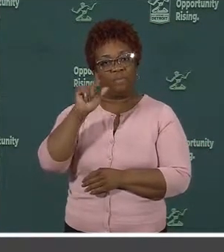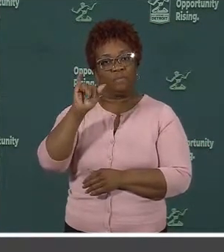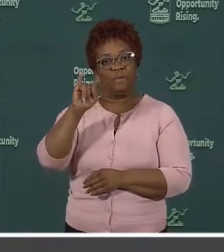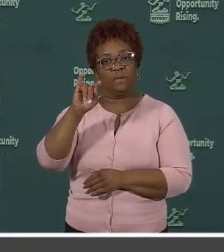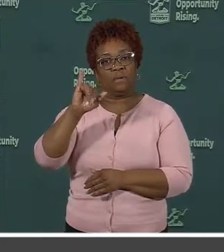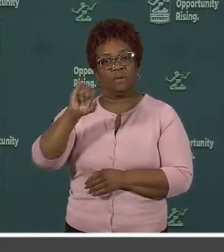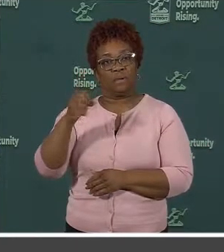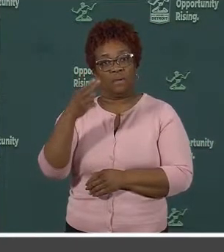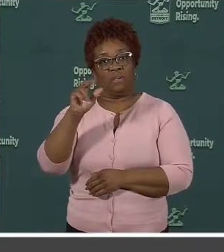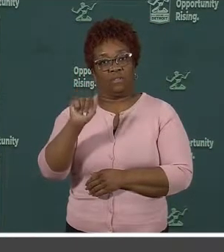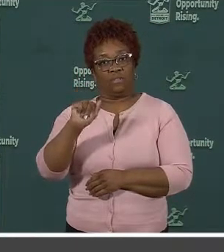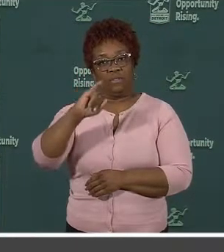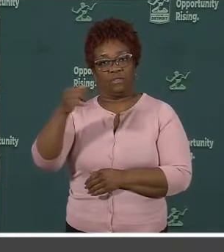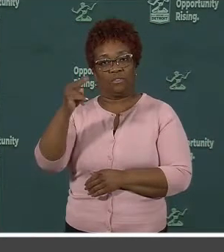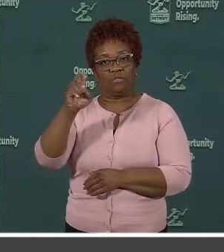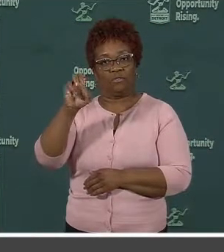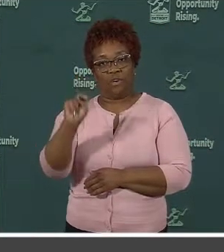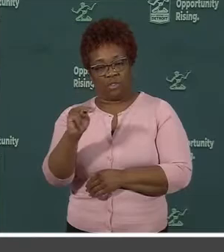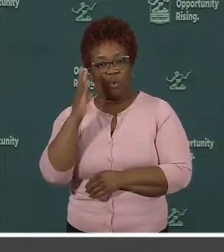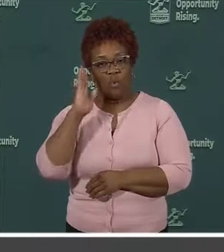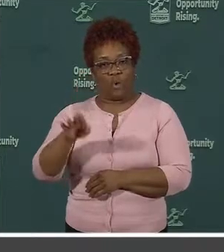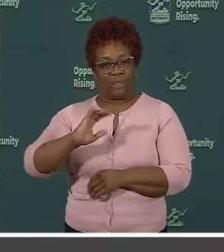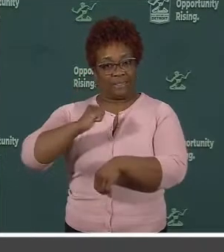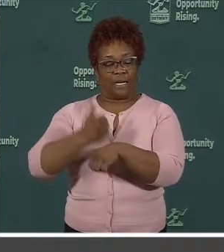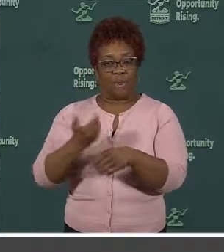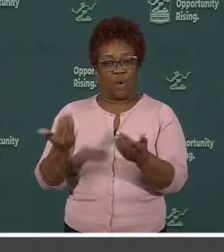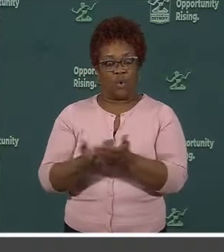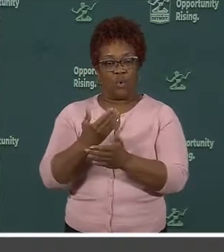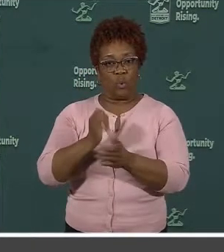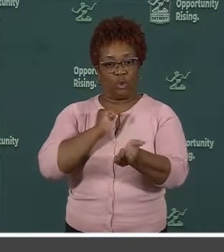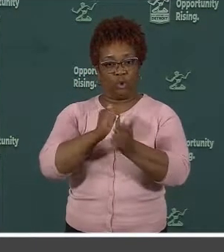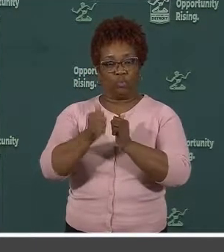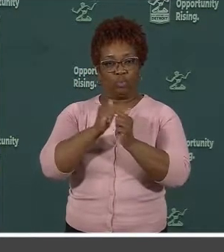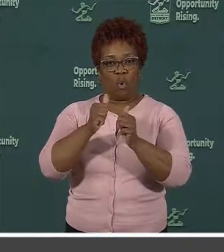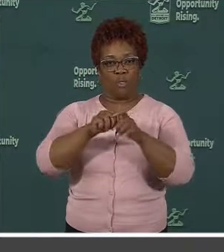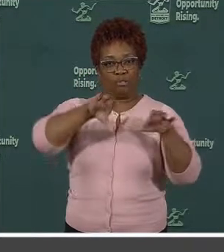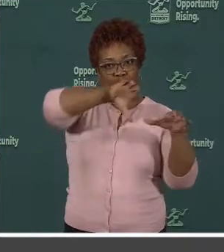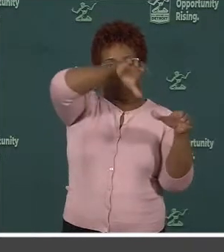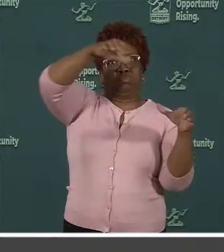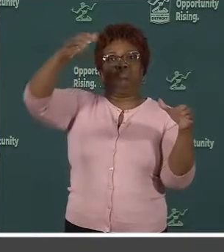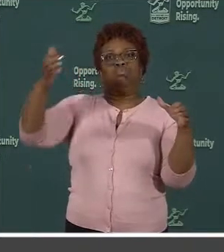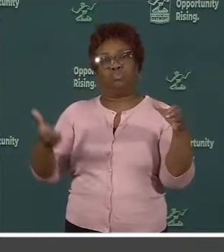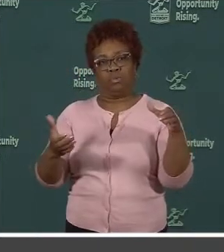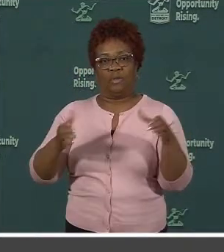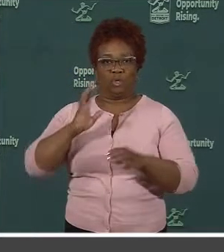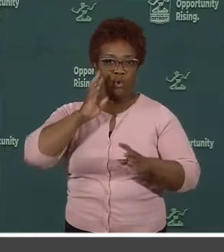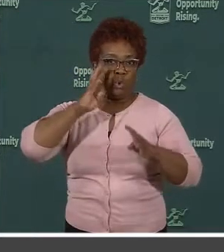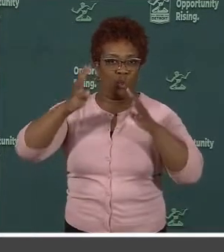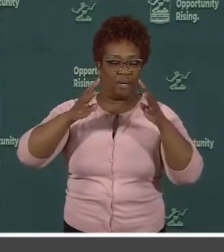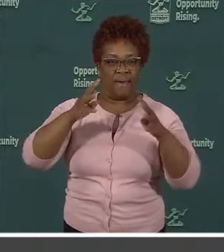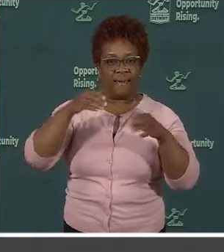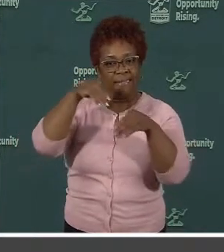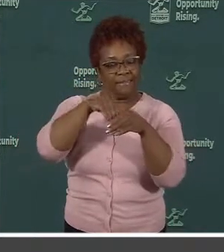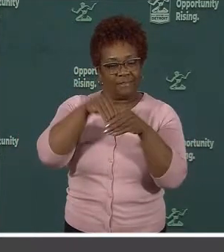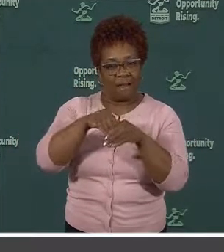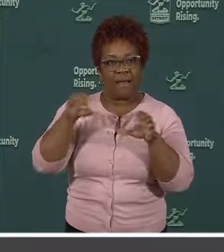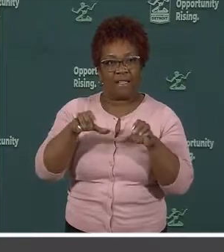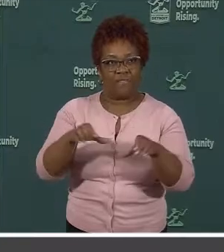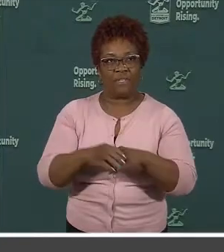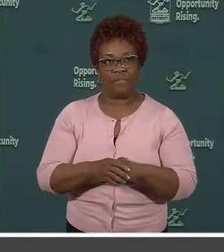DOME TO PROVIDE YEAR ROUND ACTIVITIES IN THIS EASTSIDE NEIGHBORHOOD THE FAR WALL CENTER THAT I KNOW COUNCILMAN